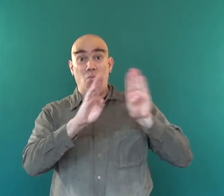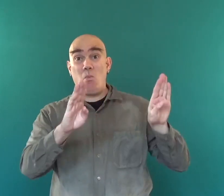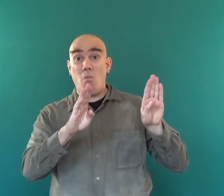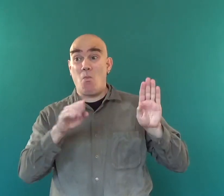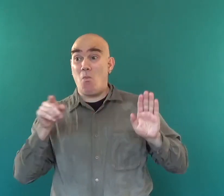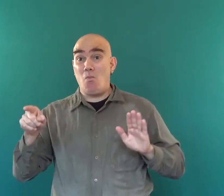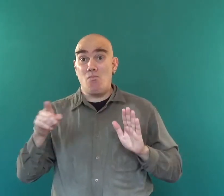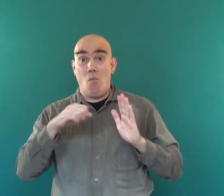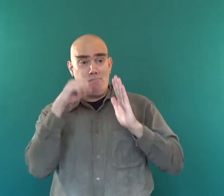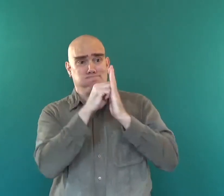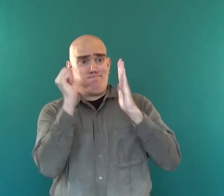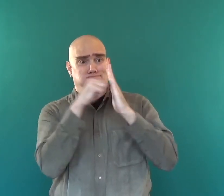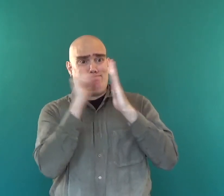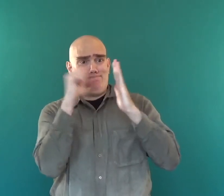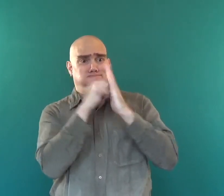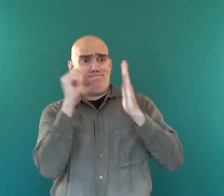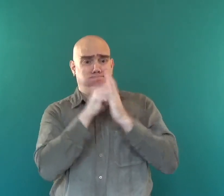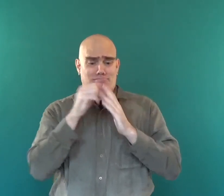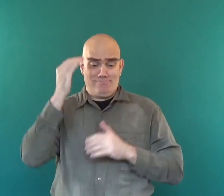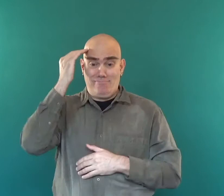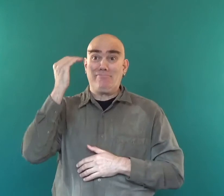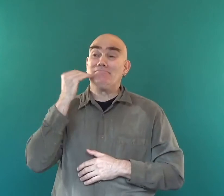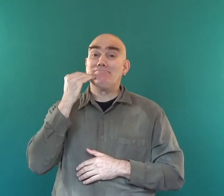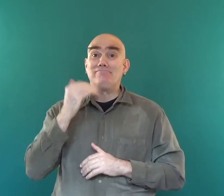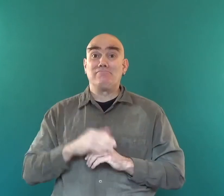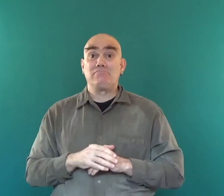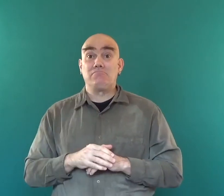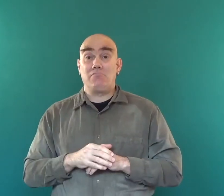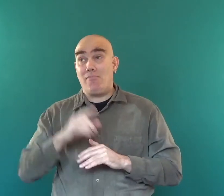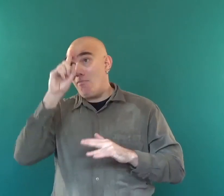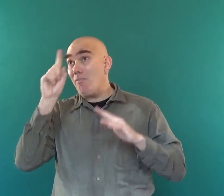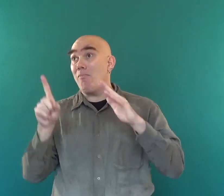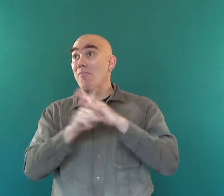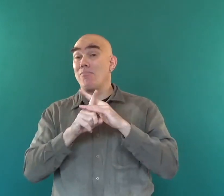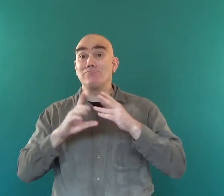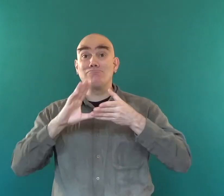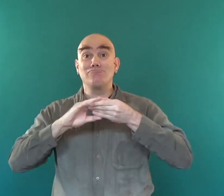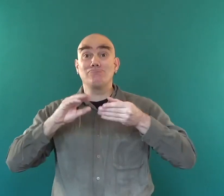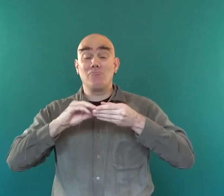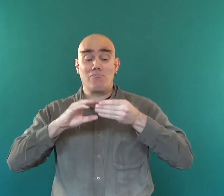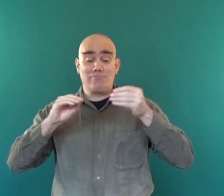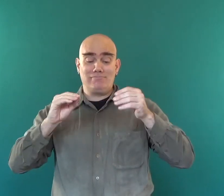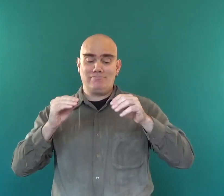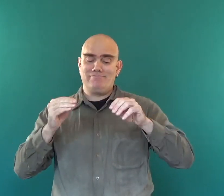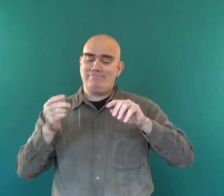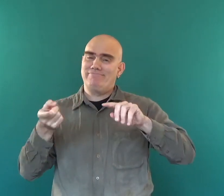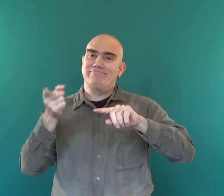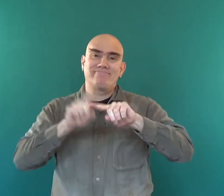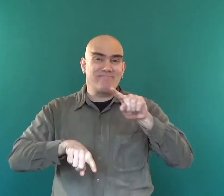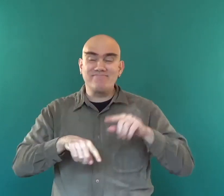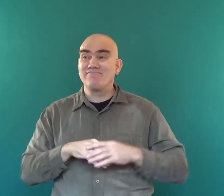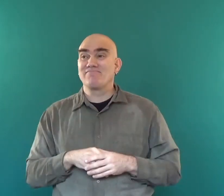He banged his head against the wall, but he still could not think of a story.